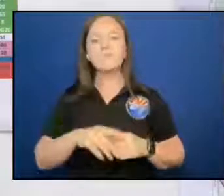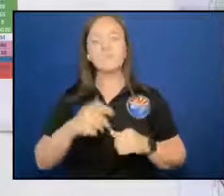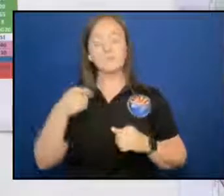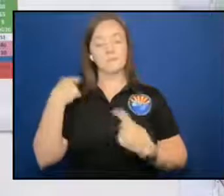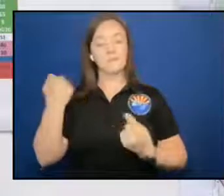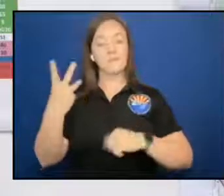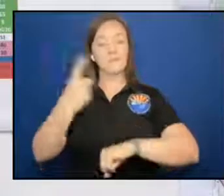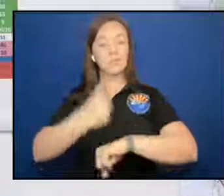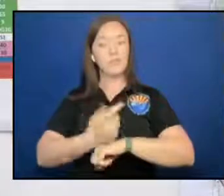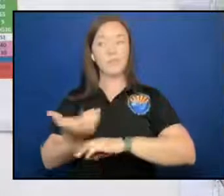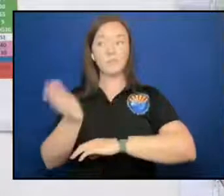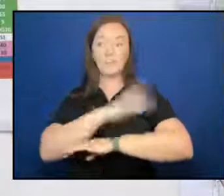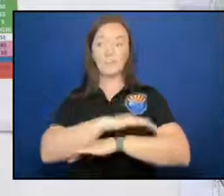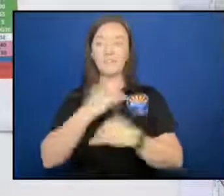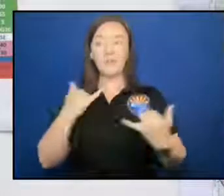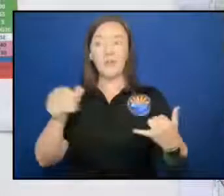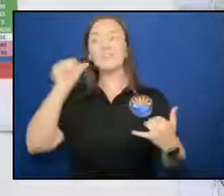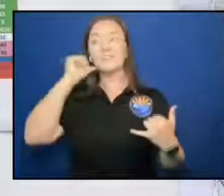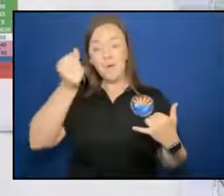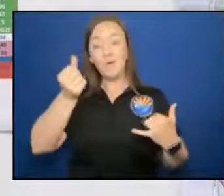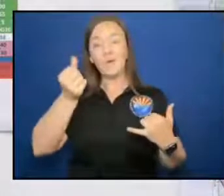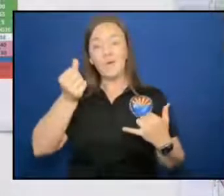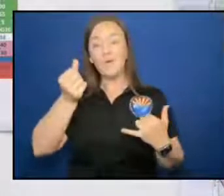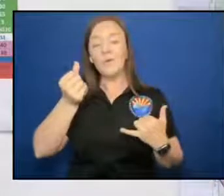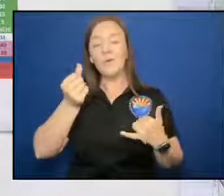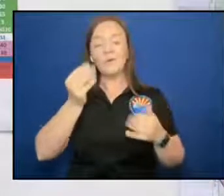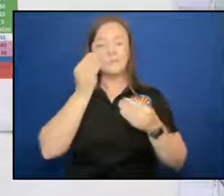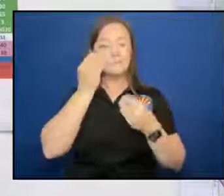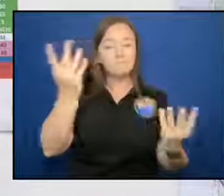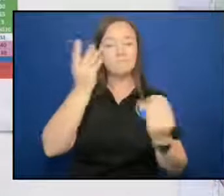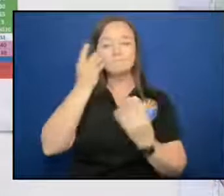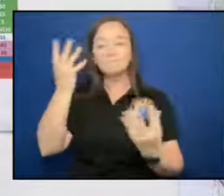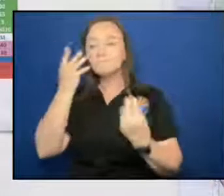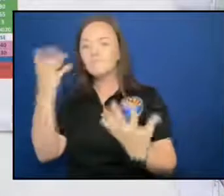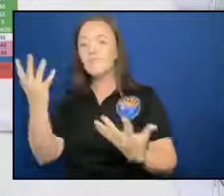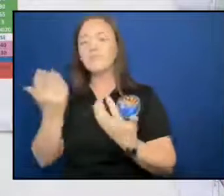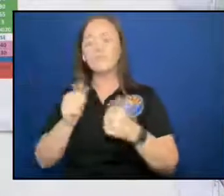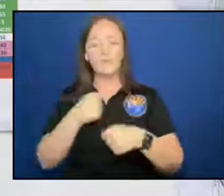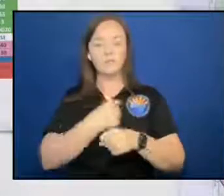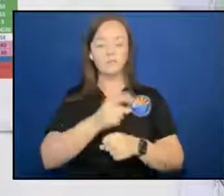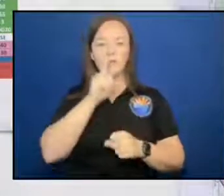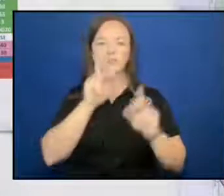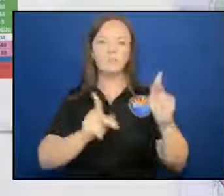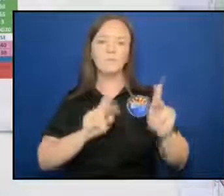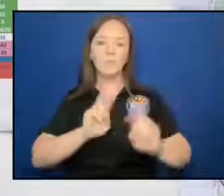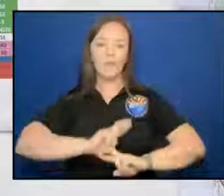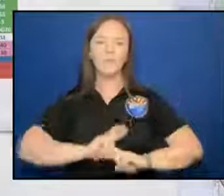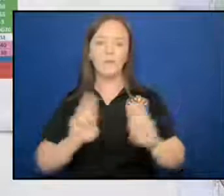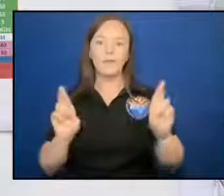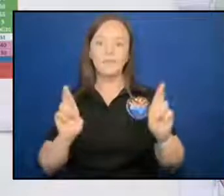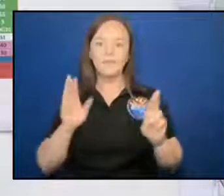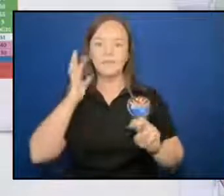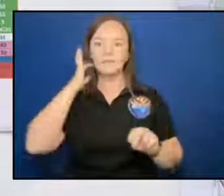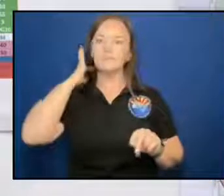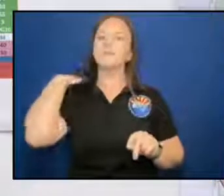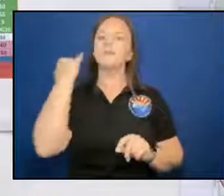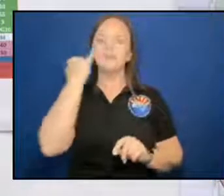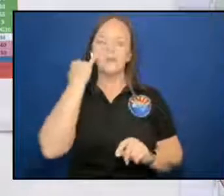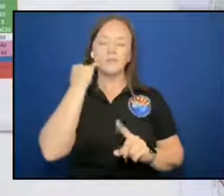SATURATED AND THAT IS MORE POTENTIAL FOR US TO GET FLASH FLOODING, AND KEEP THAT IN MIND,